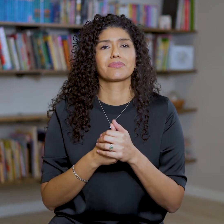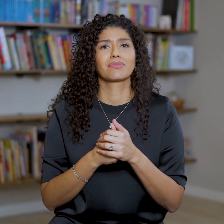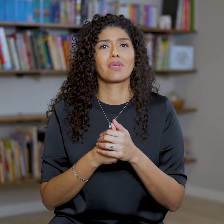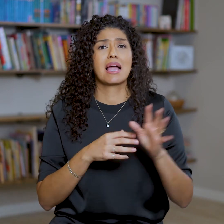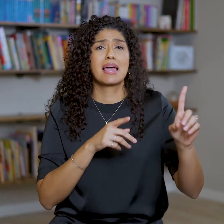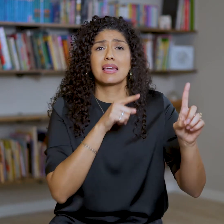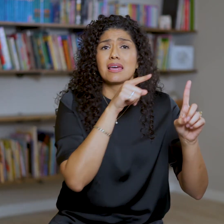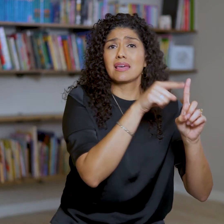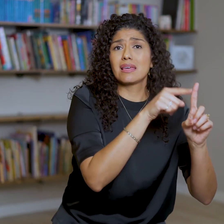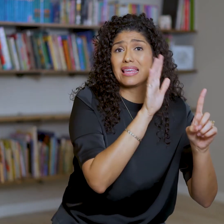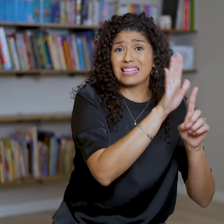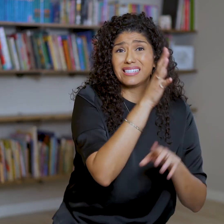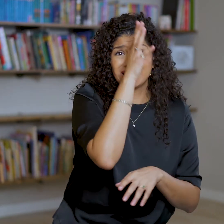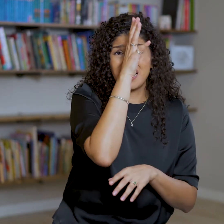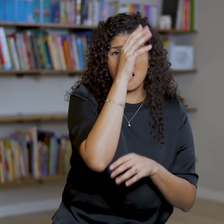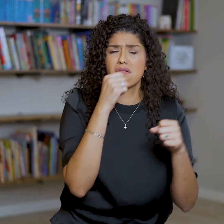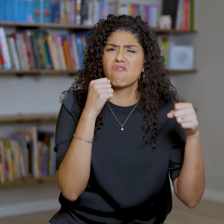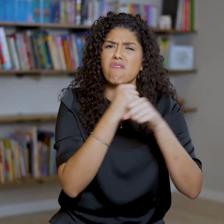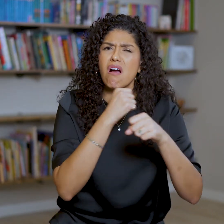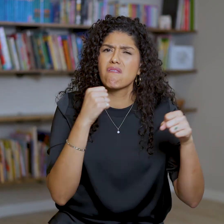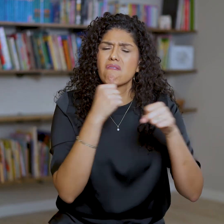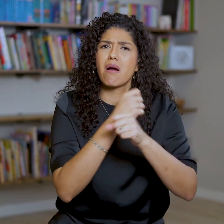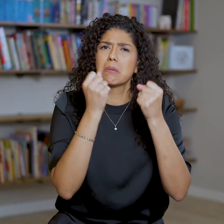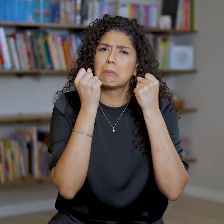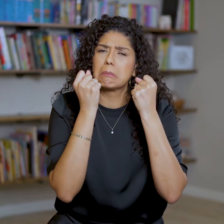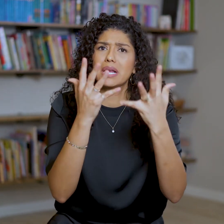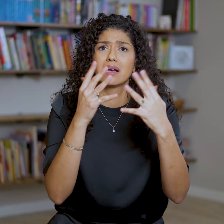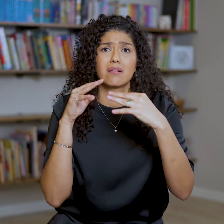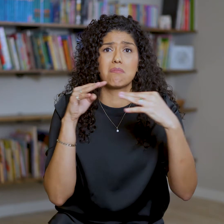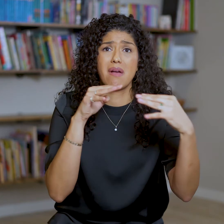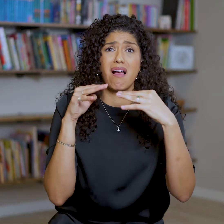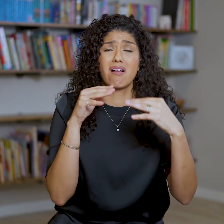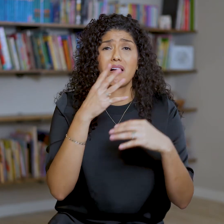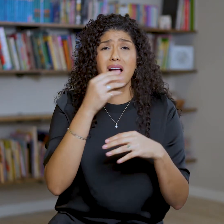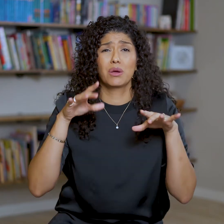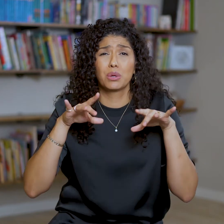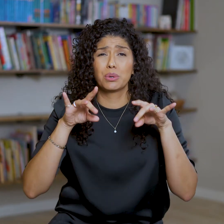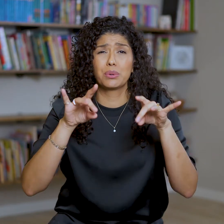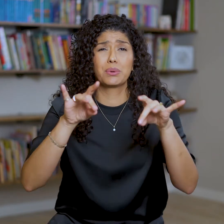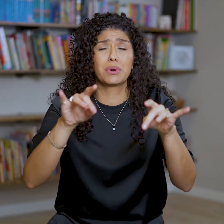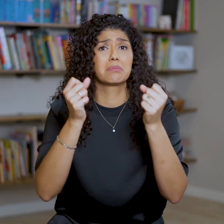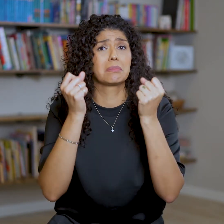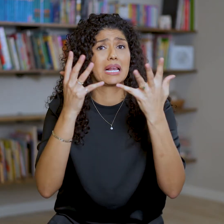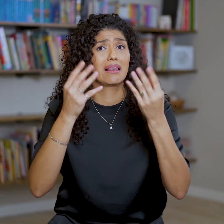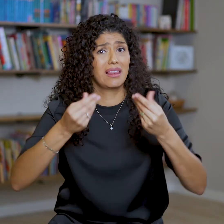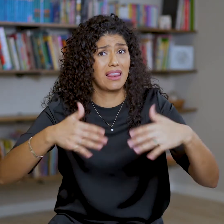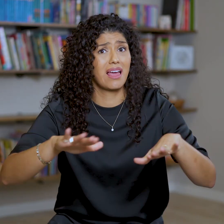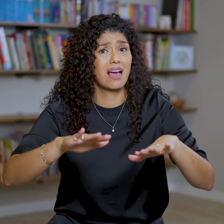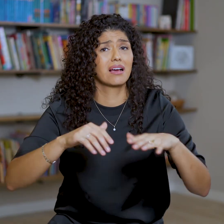Solomon’s dad fought many battles and acquired a lot of land,